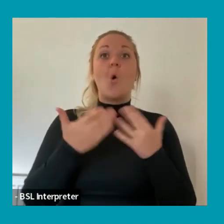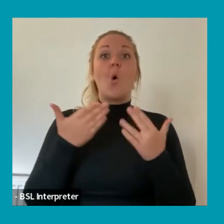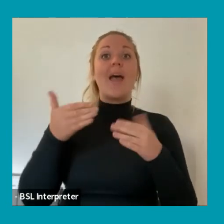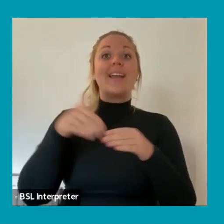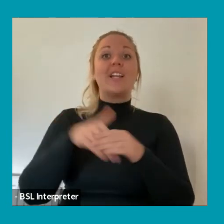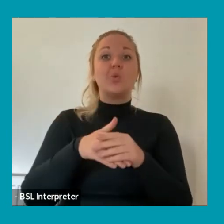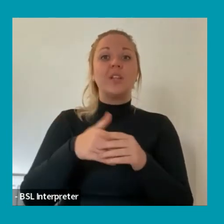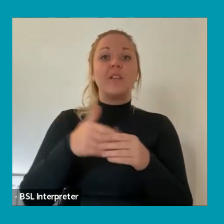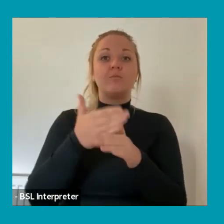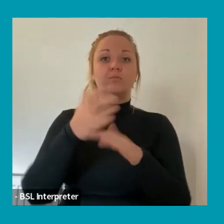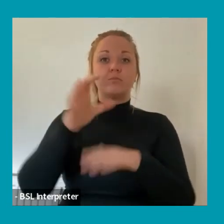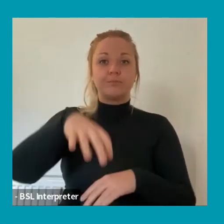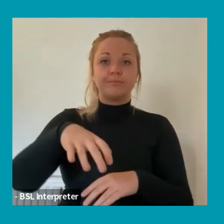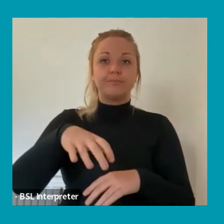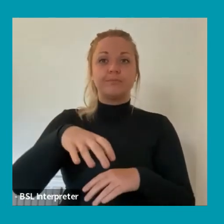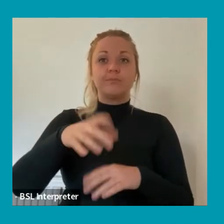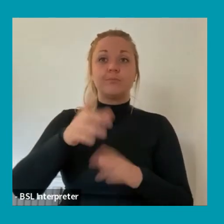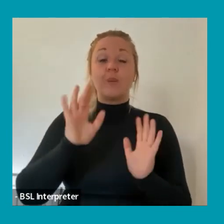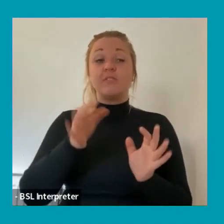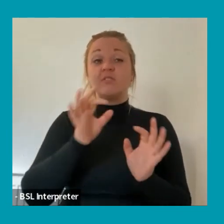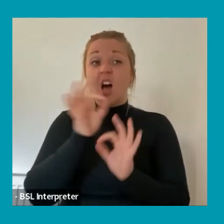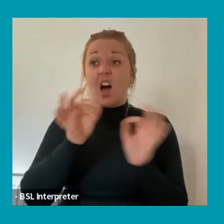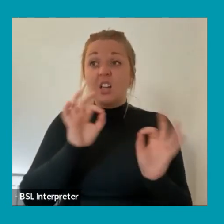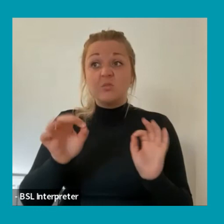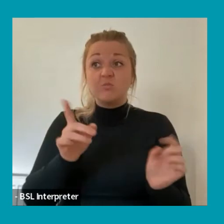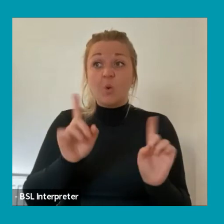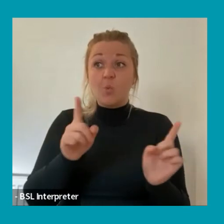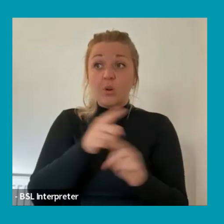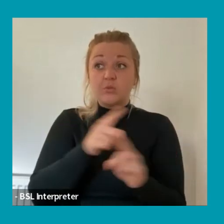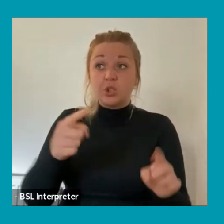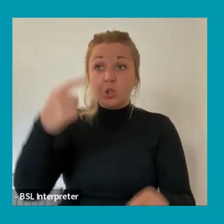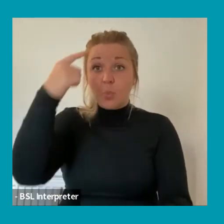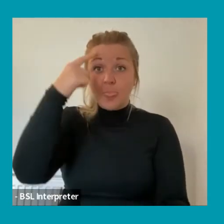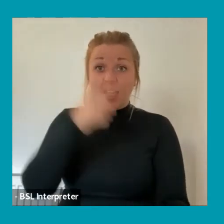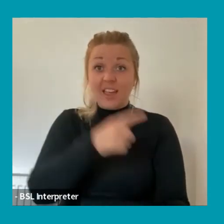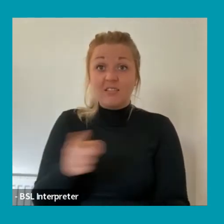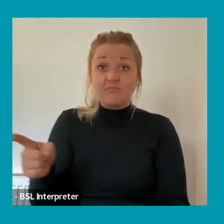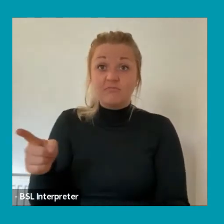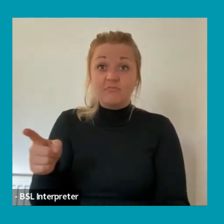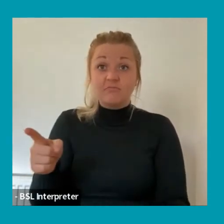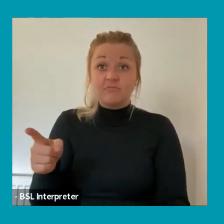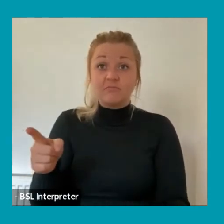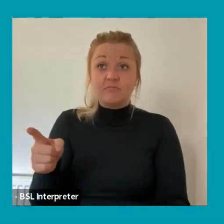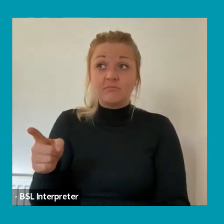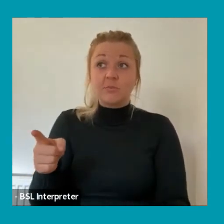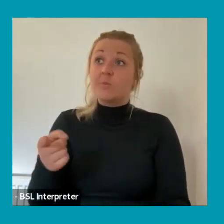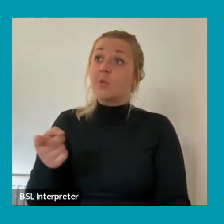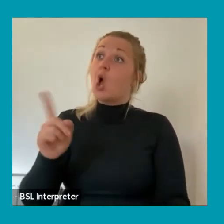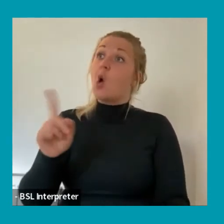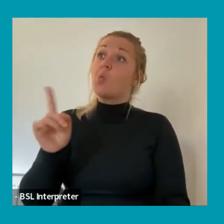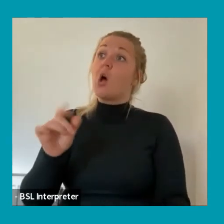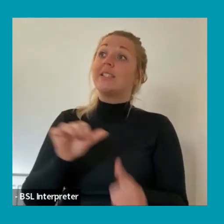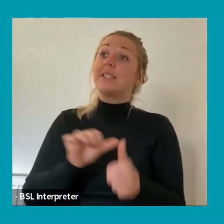What do you think some of the feedback or barriers are now? What might best practice or a solution look like?